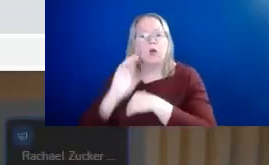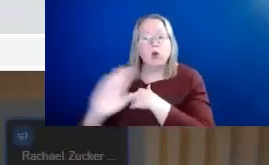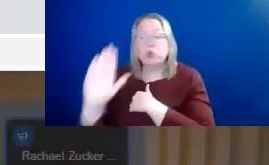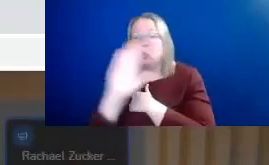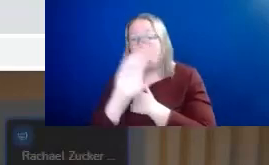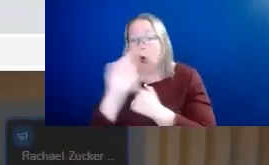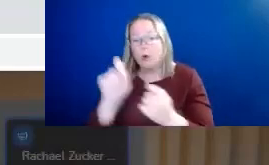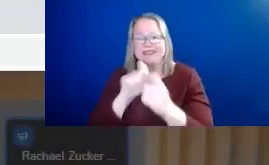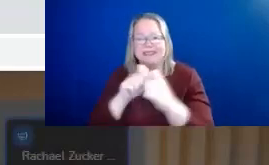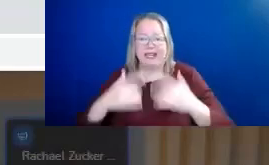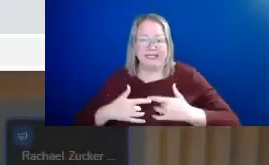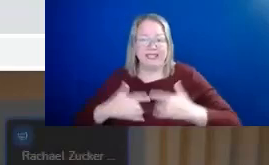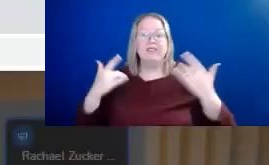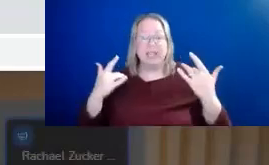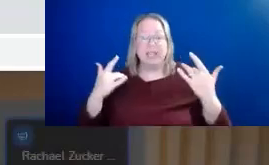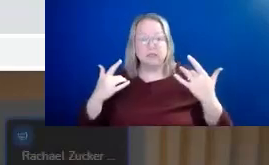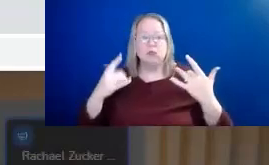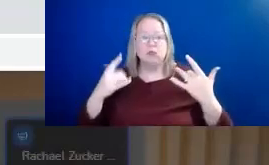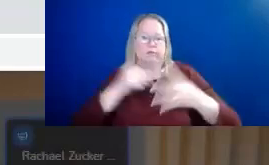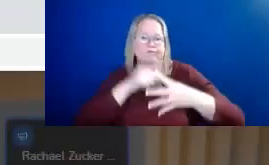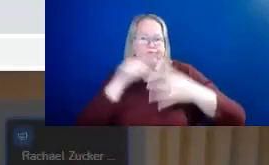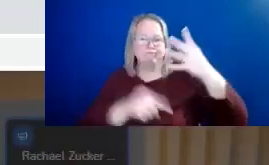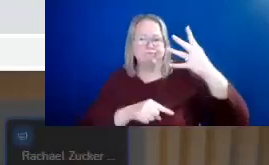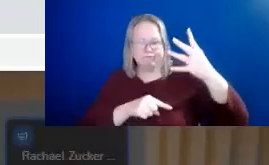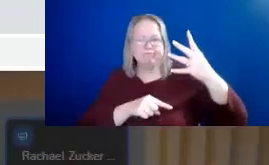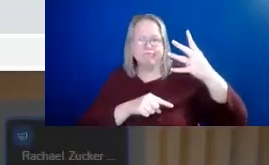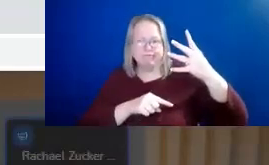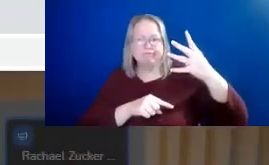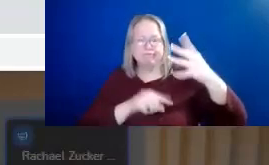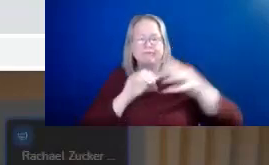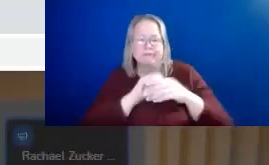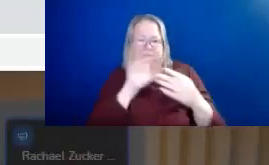event. They will be listed on a screen in the 12:28:58 middle of your window .